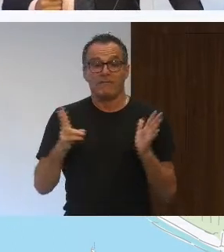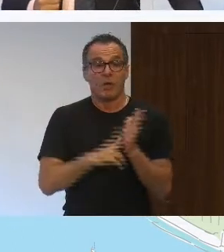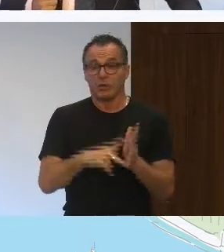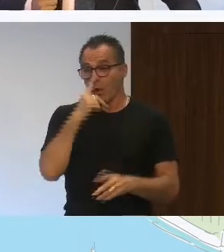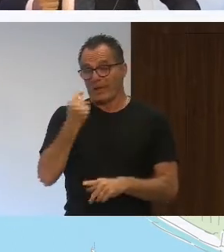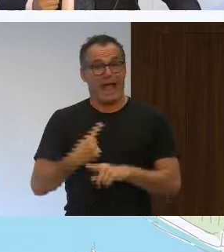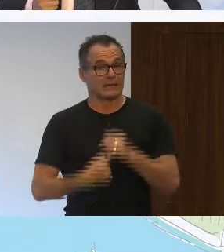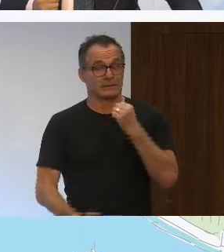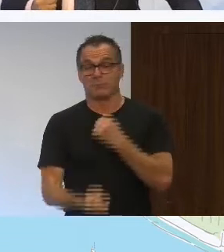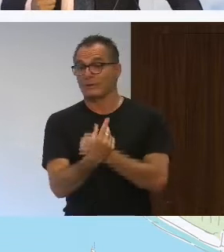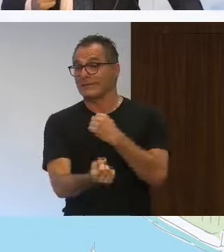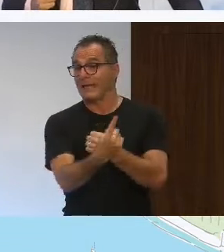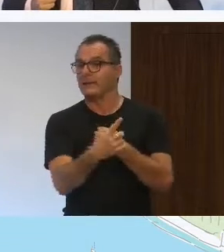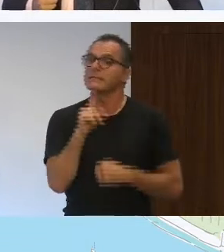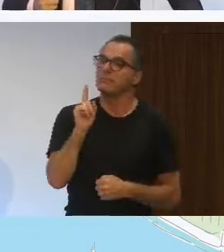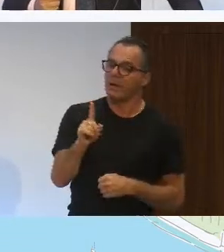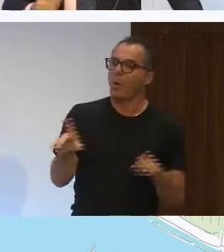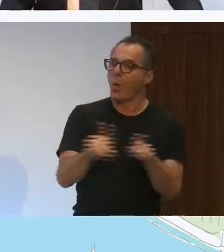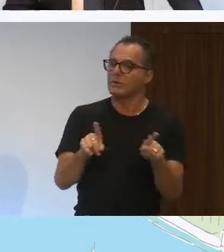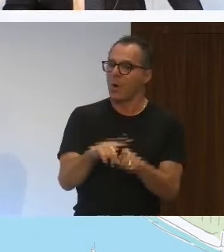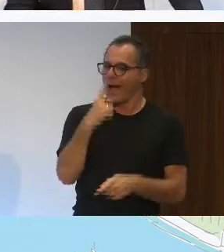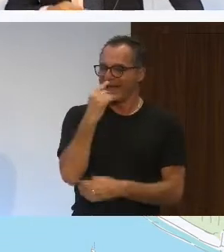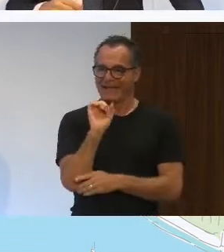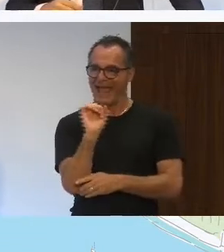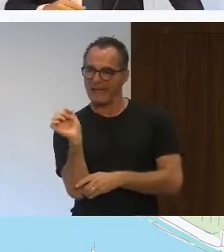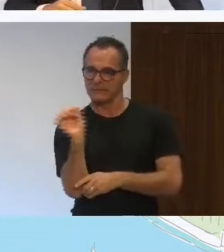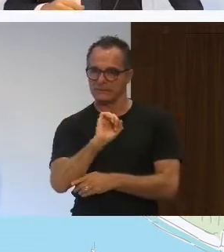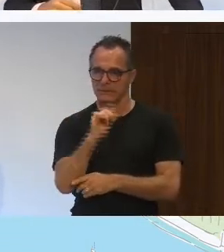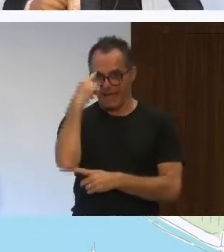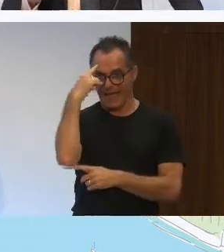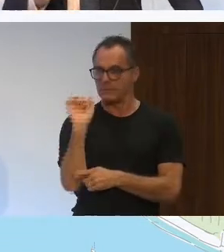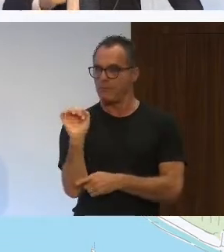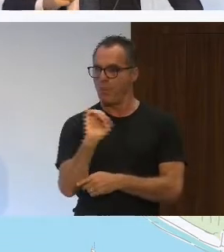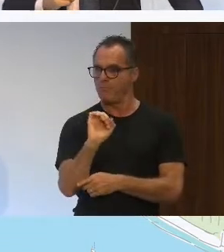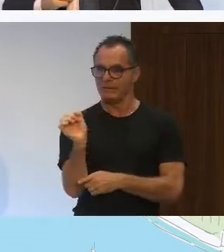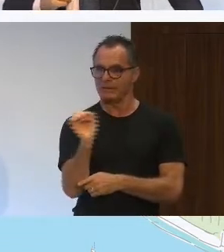but it can also be triggered by some head positions, some head movements, or even visually induced.